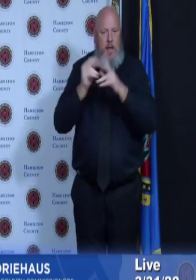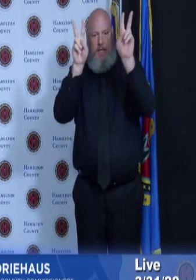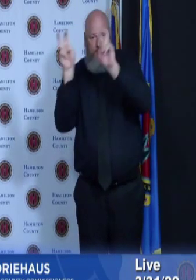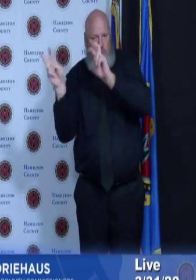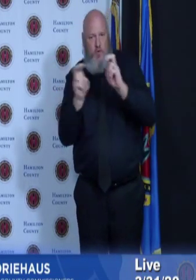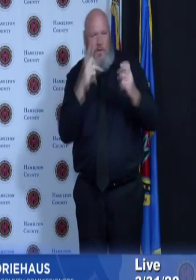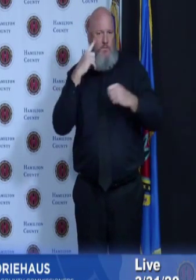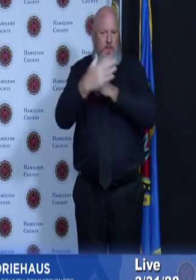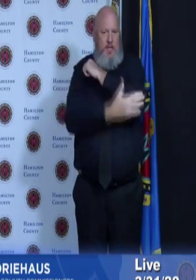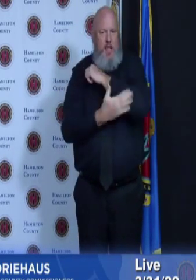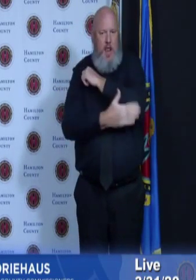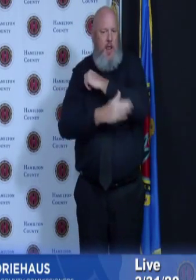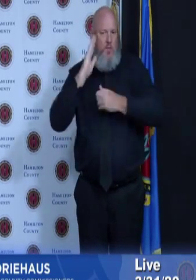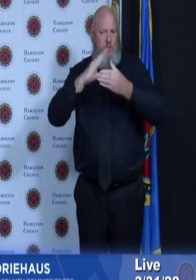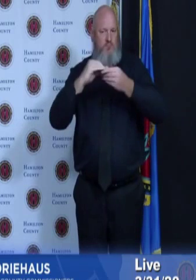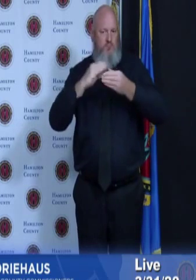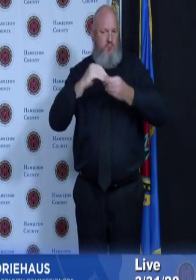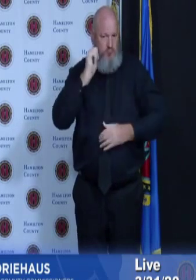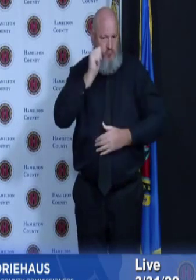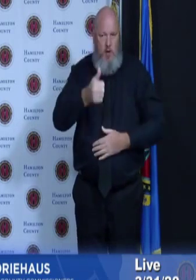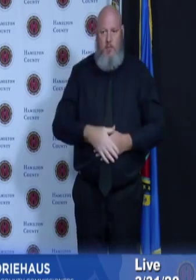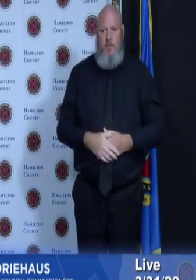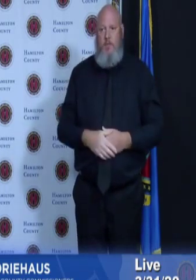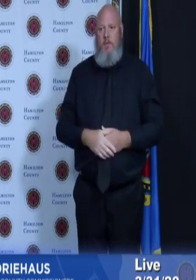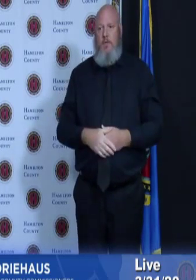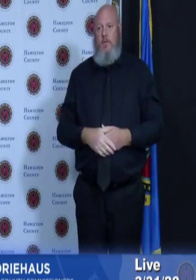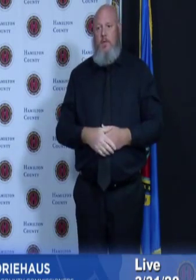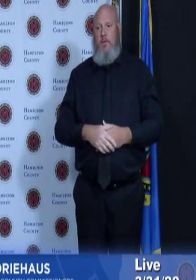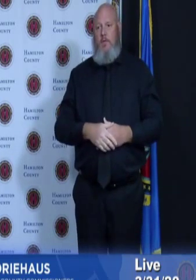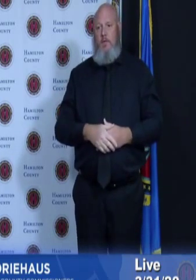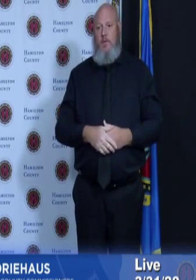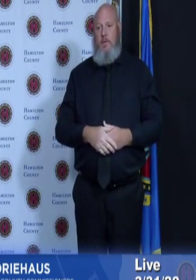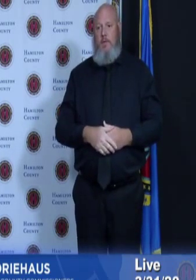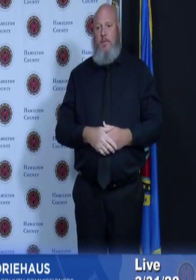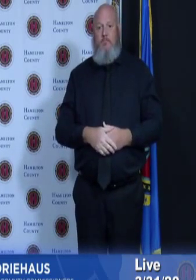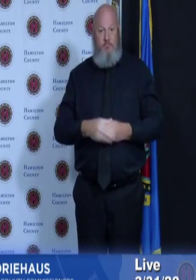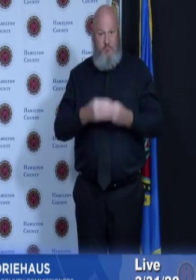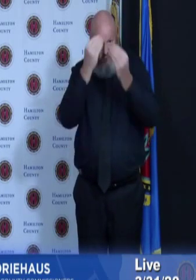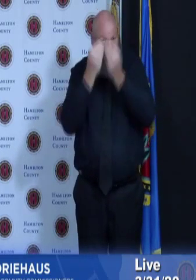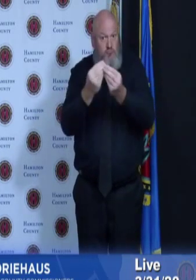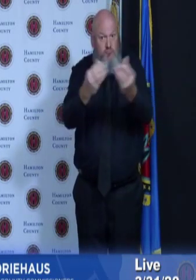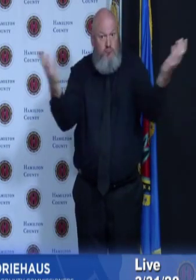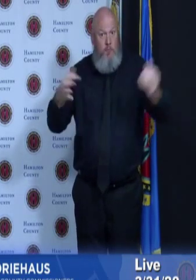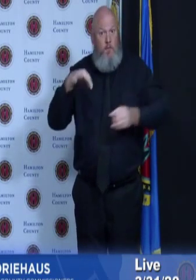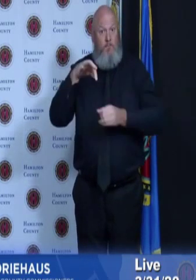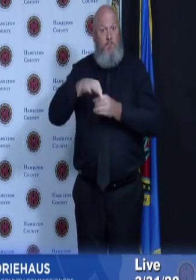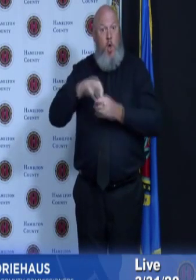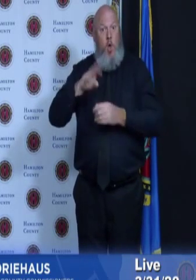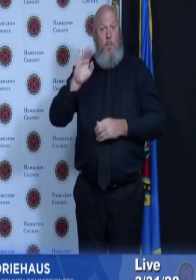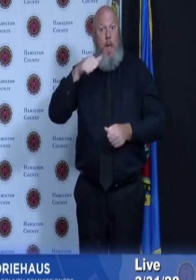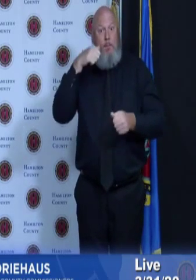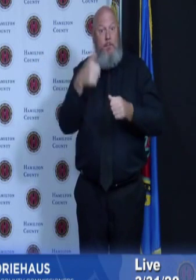until April 28th for most voters this is the only way to cast a ballot in this